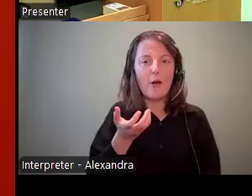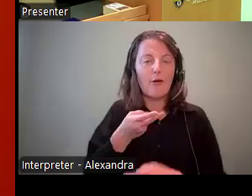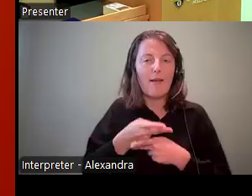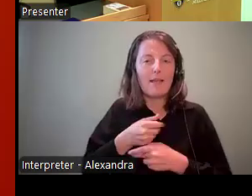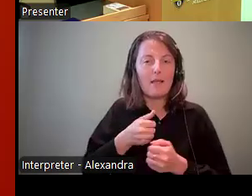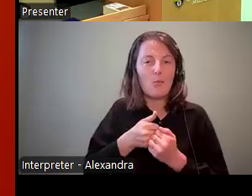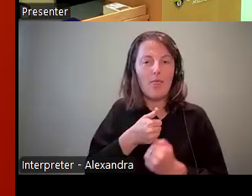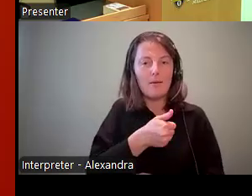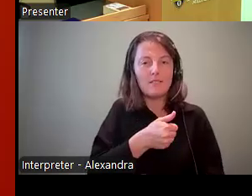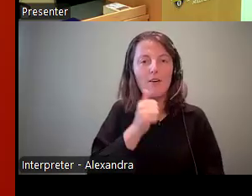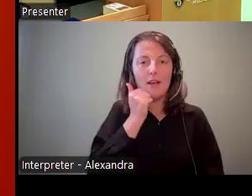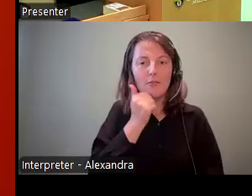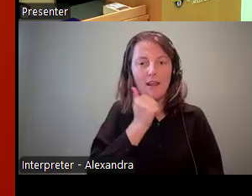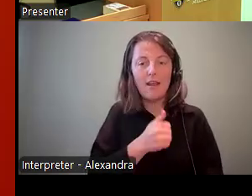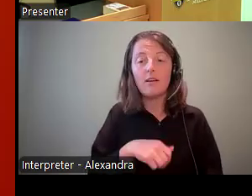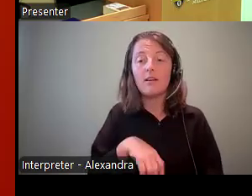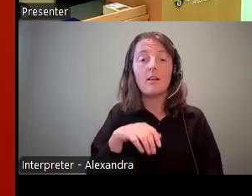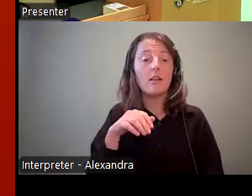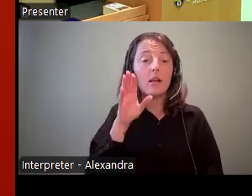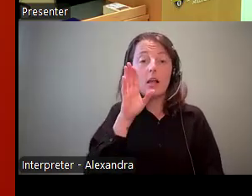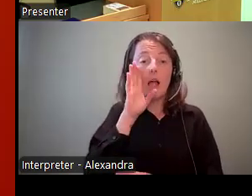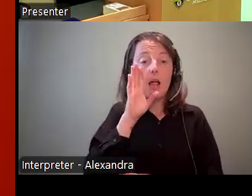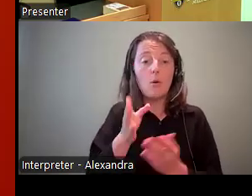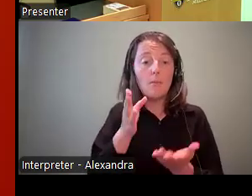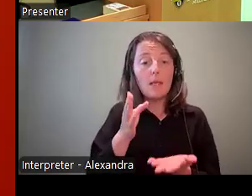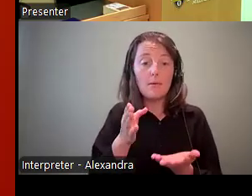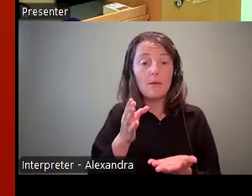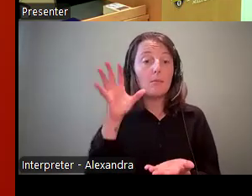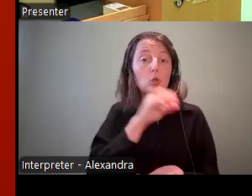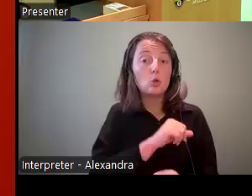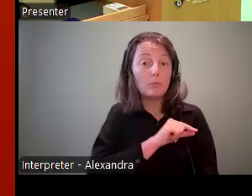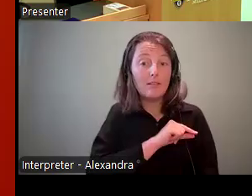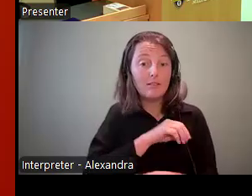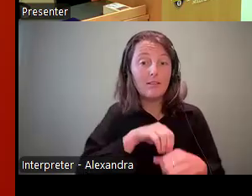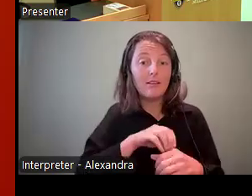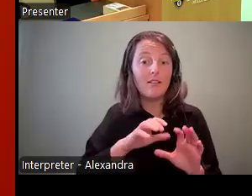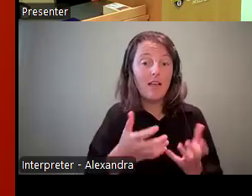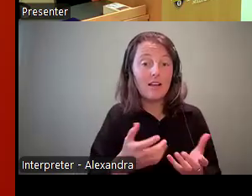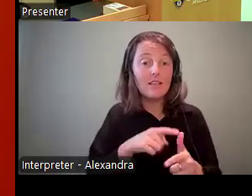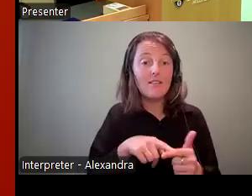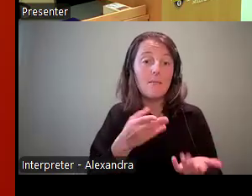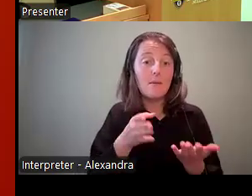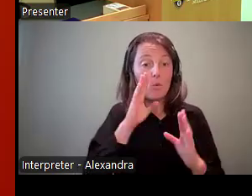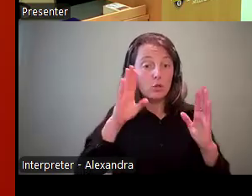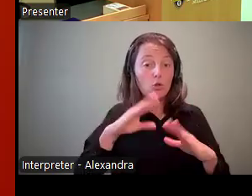I'll get in trouble if I get angry about that. Those are losses. Loss of innocence. And then